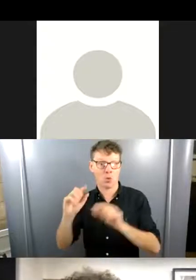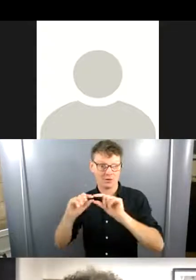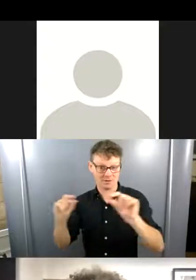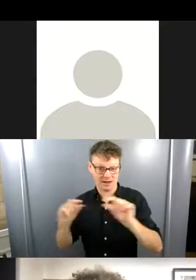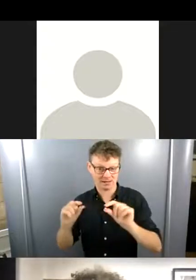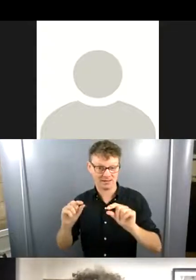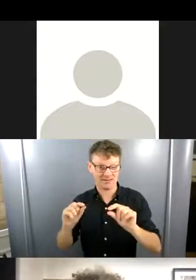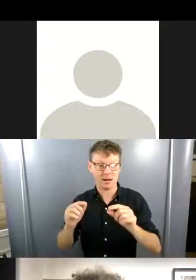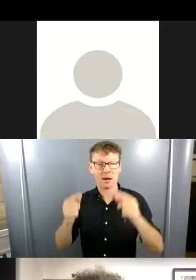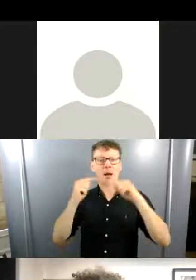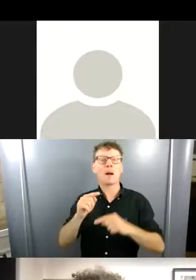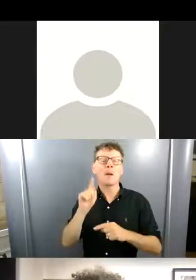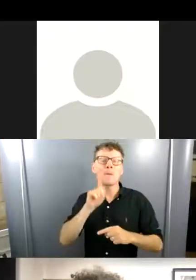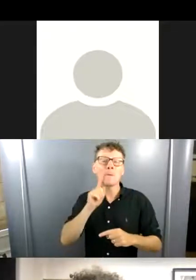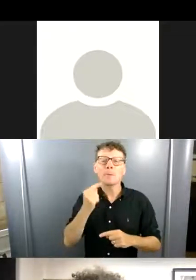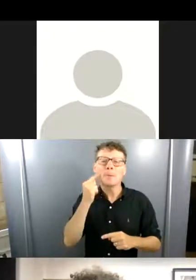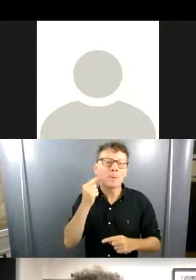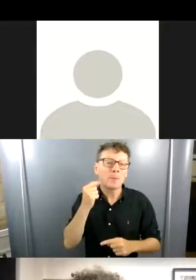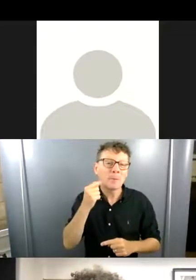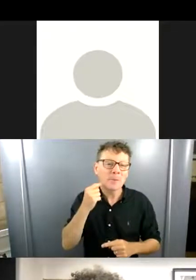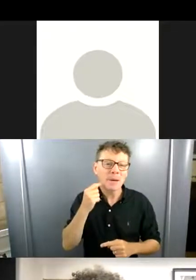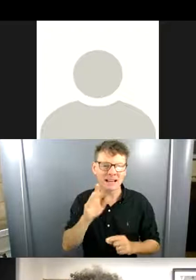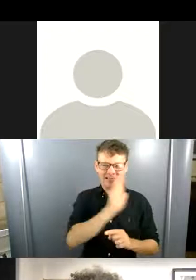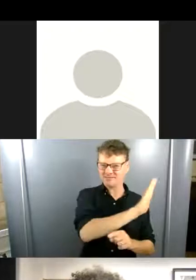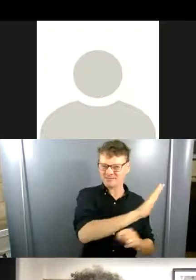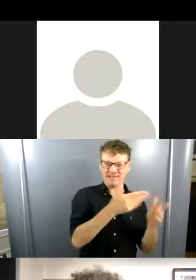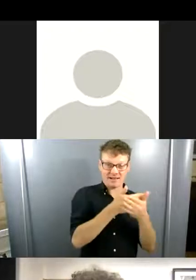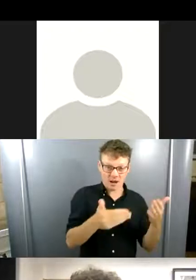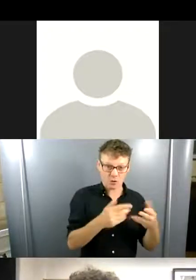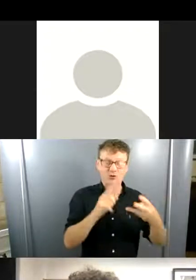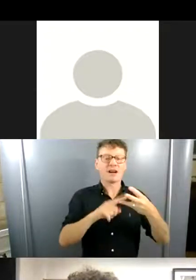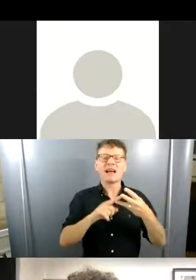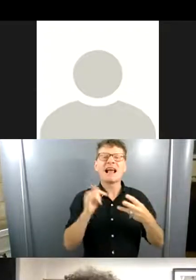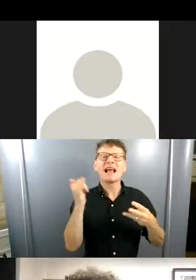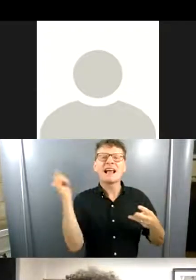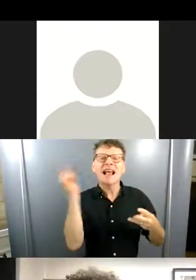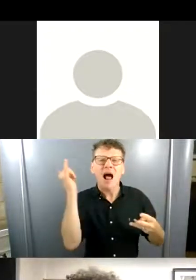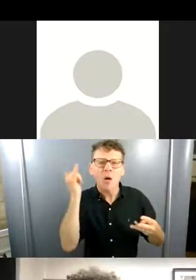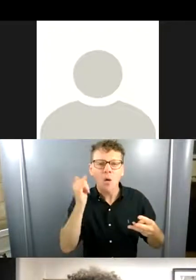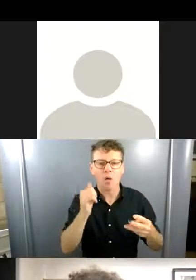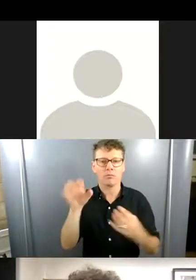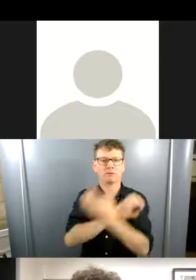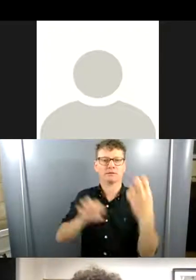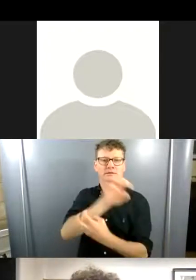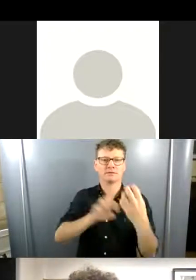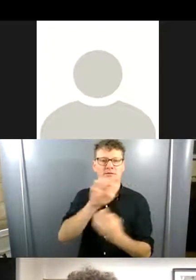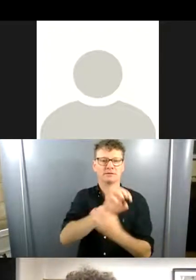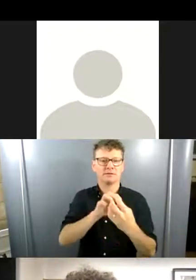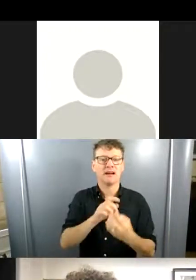pink is Kunwinjku and there's yellow for the sentence that has Mawng and Kunwinjku in it and English words are not indicated at all